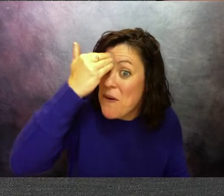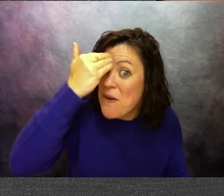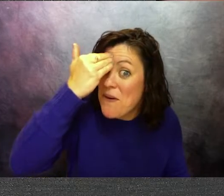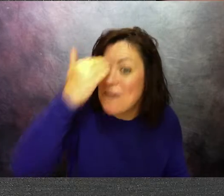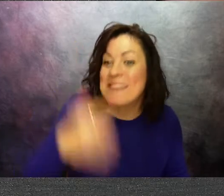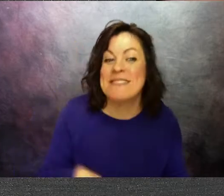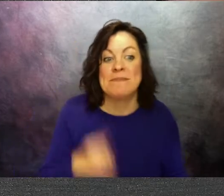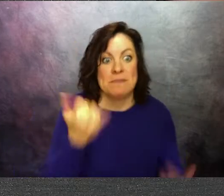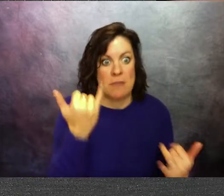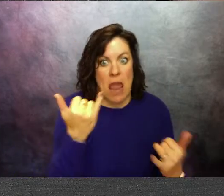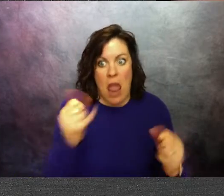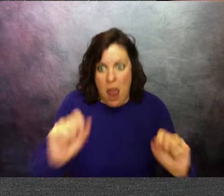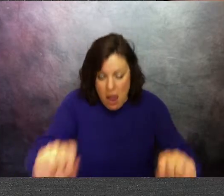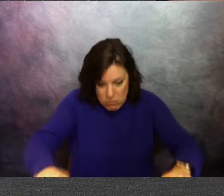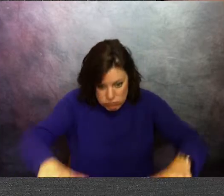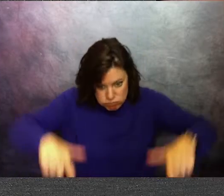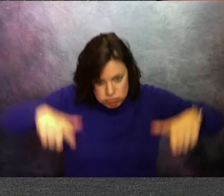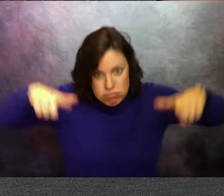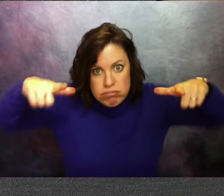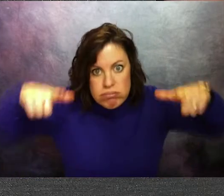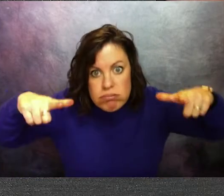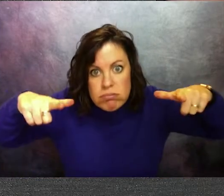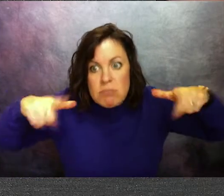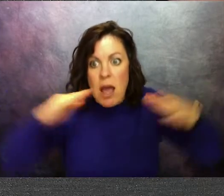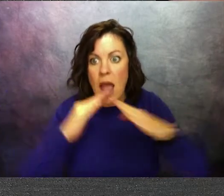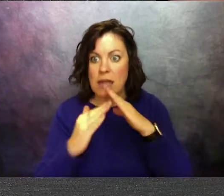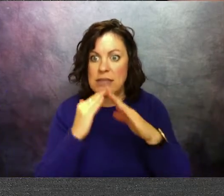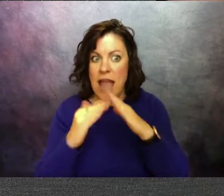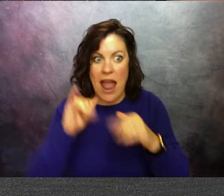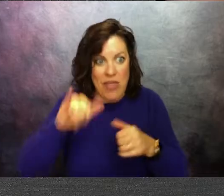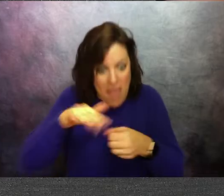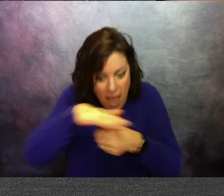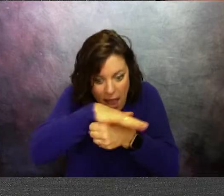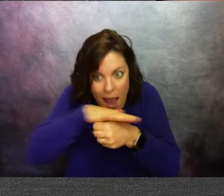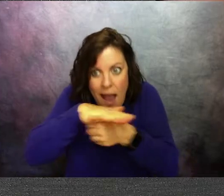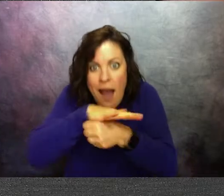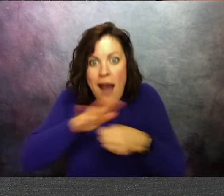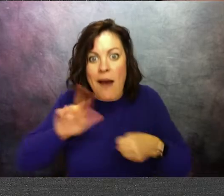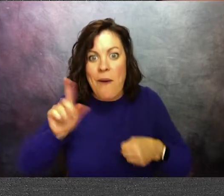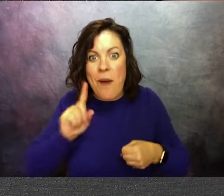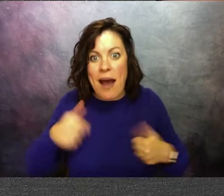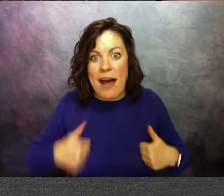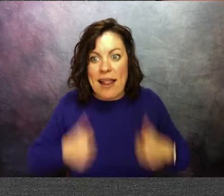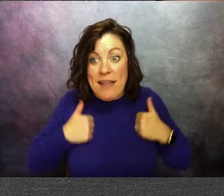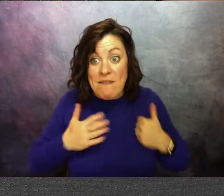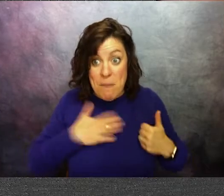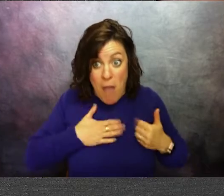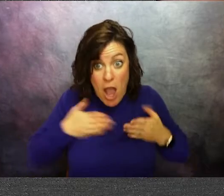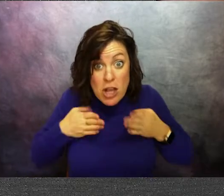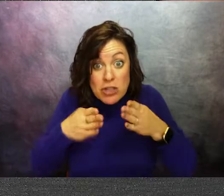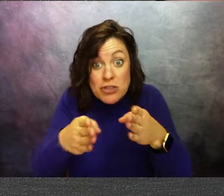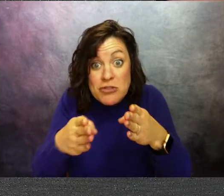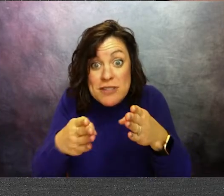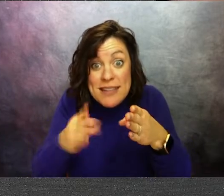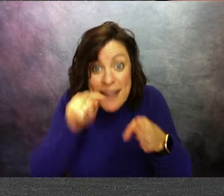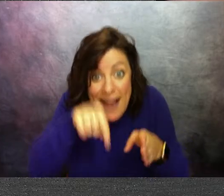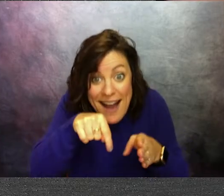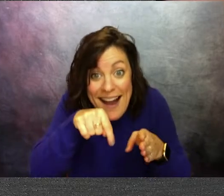Then I look at the map of my town and find my street. She found her street, Oak Street.